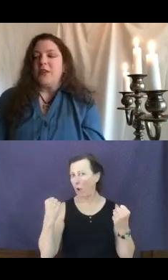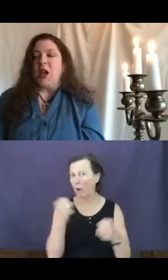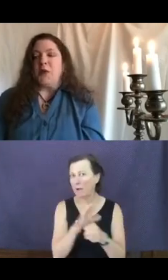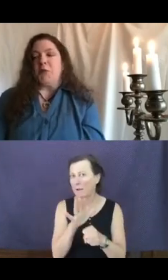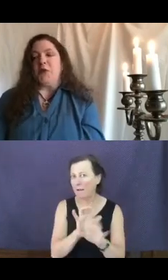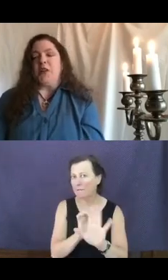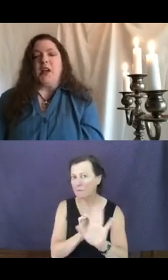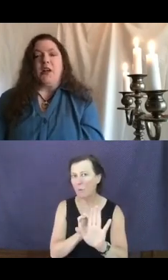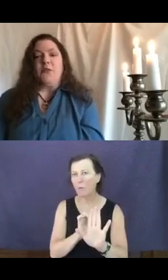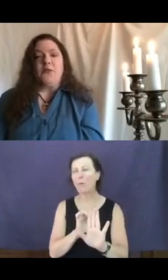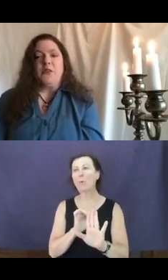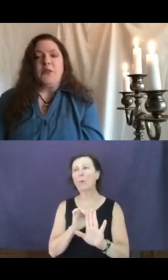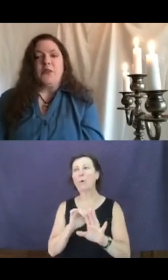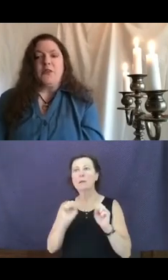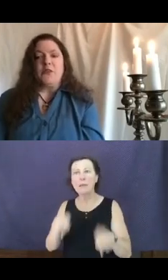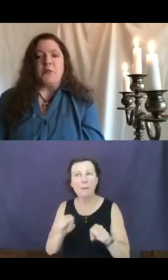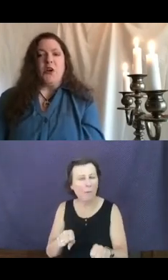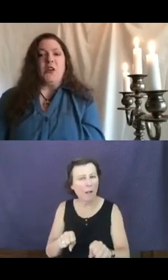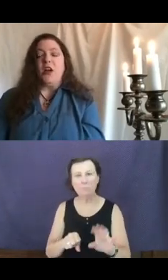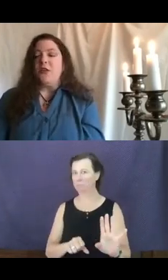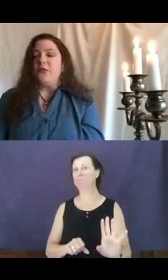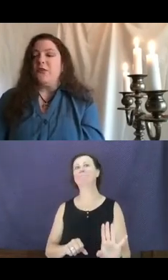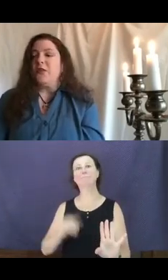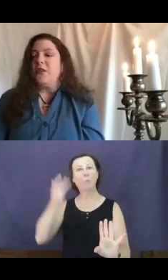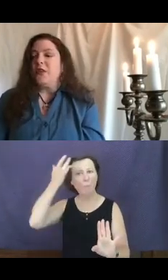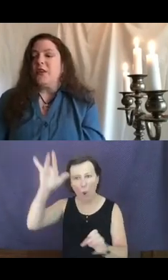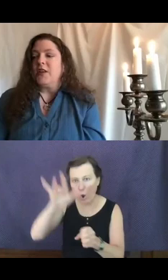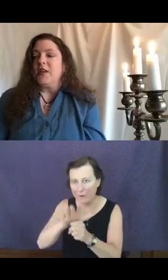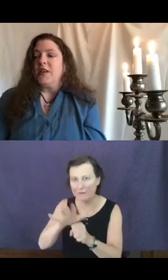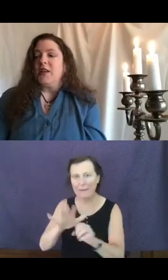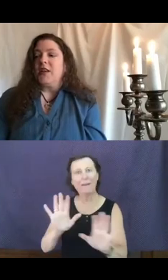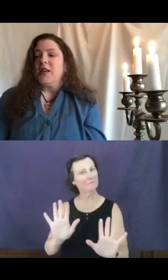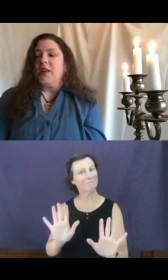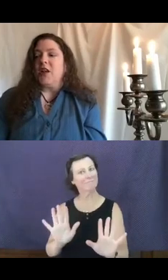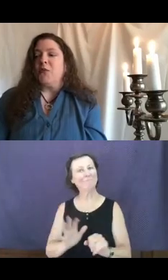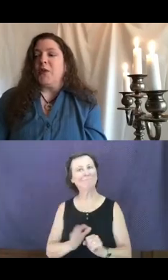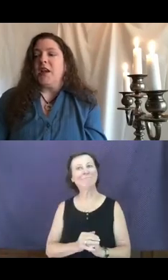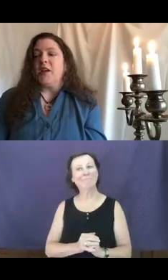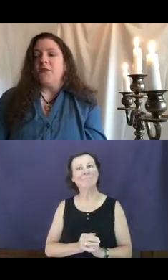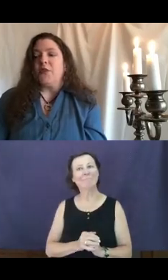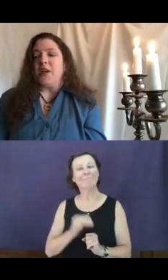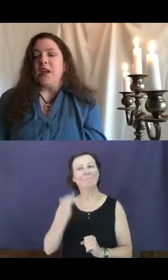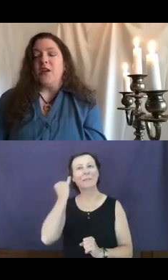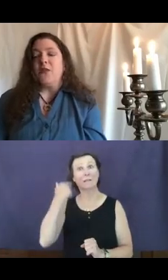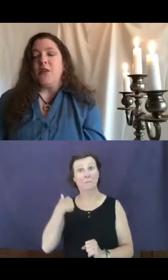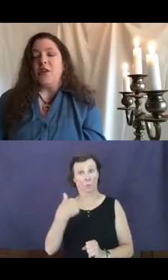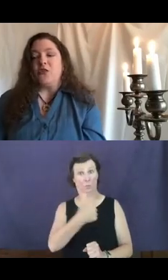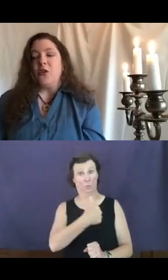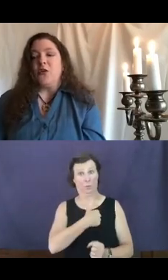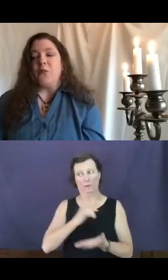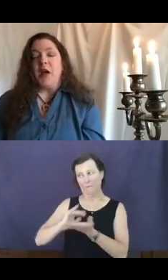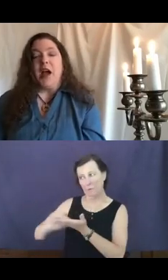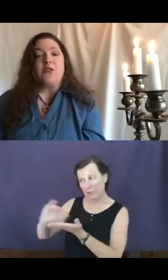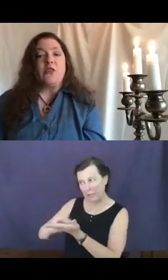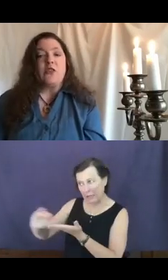capable enough, smart enough. If we can forgive and show compassion to